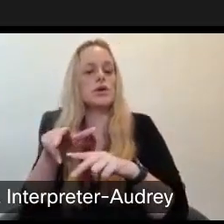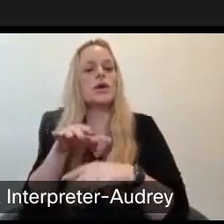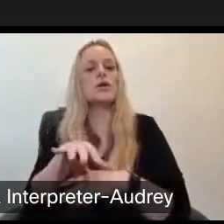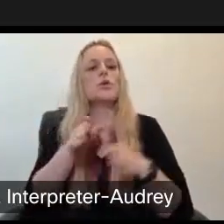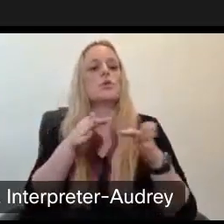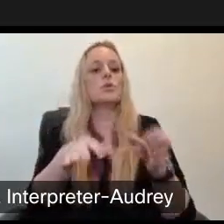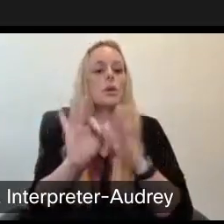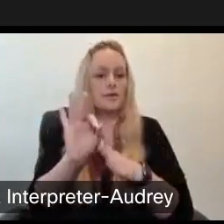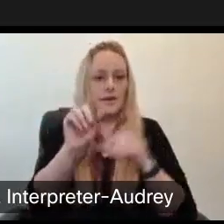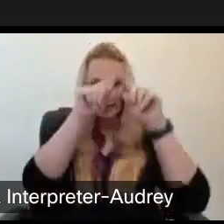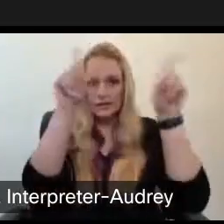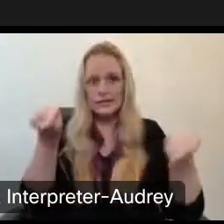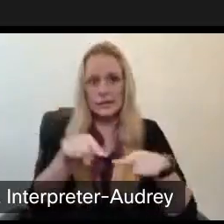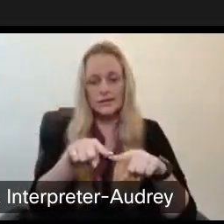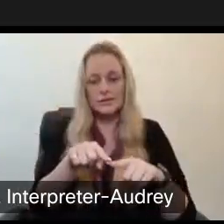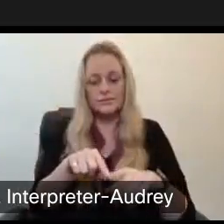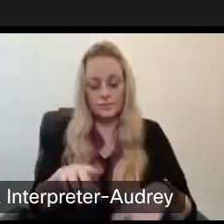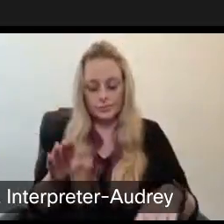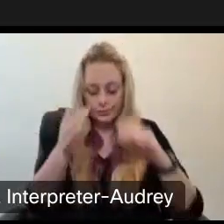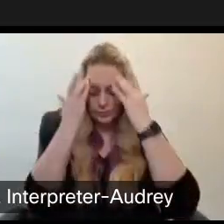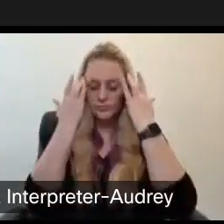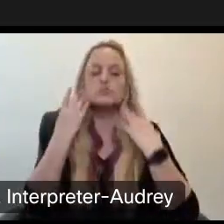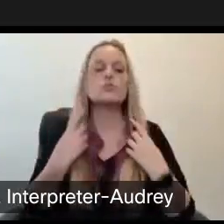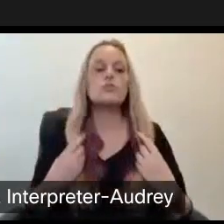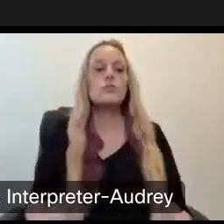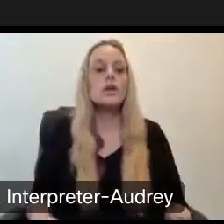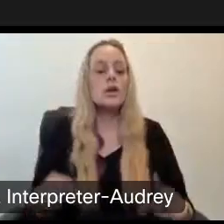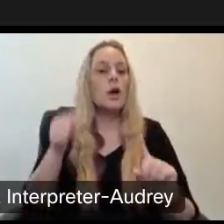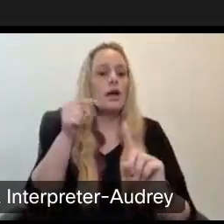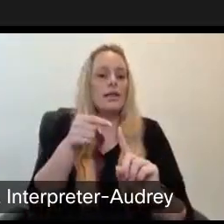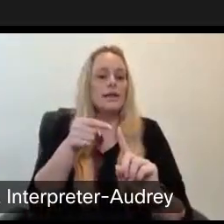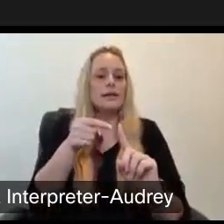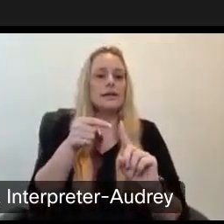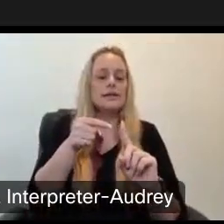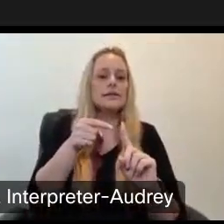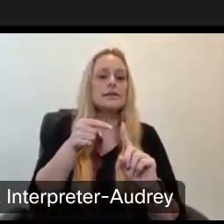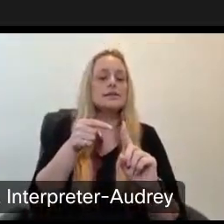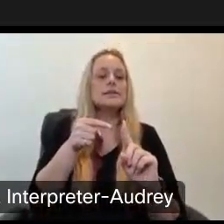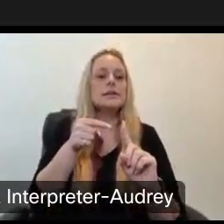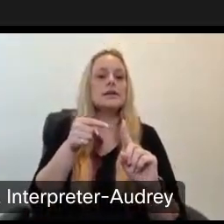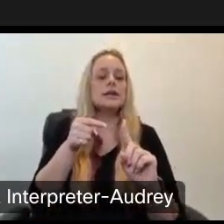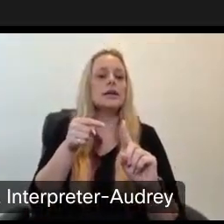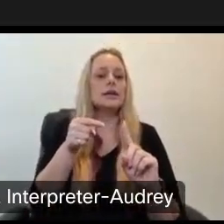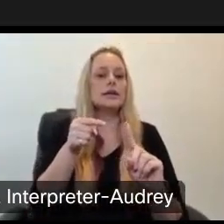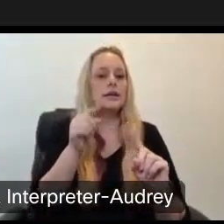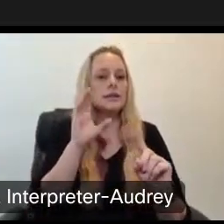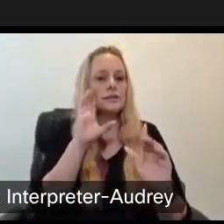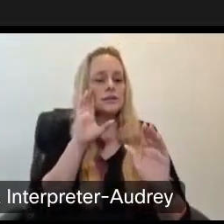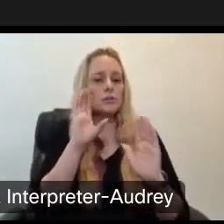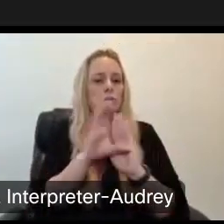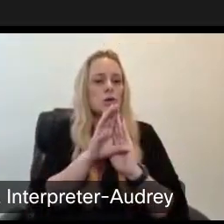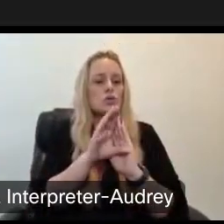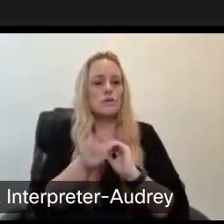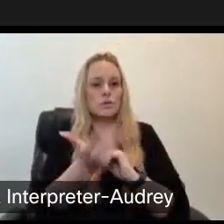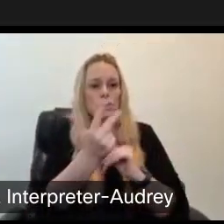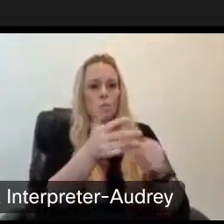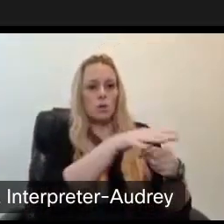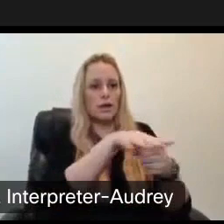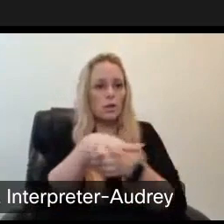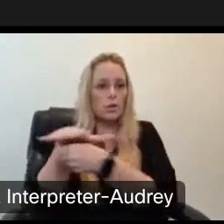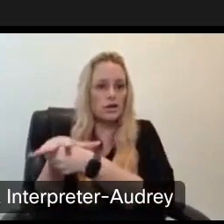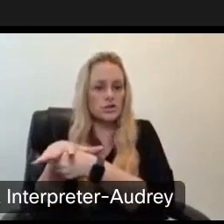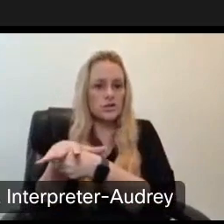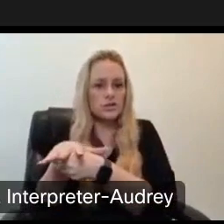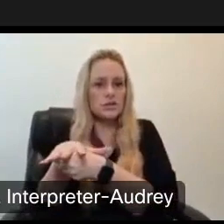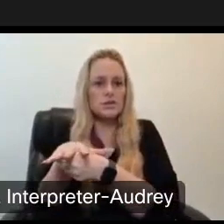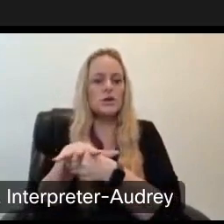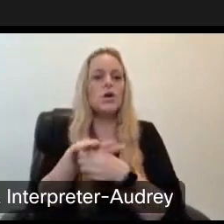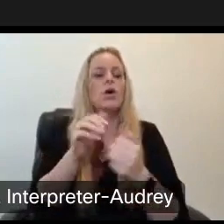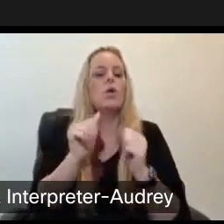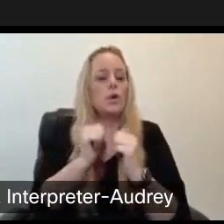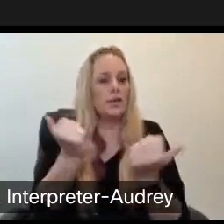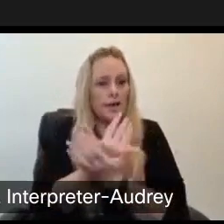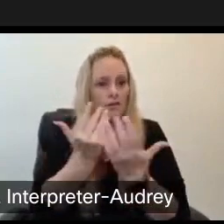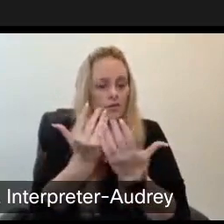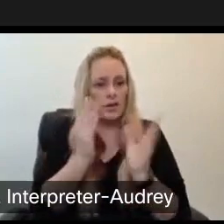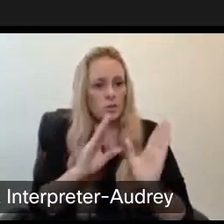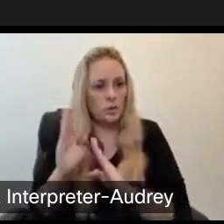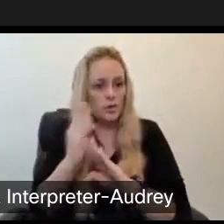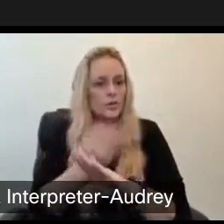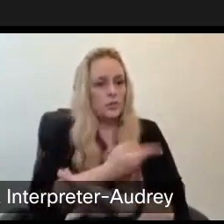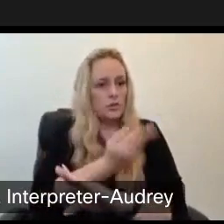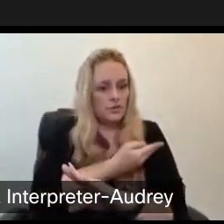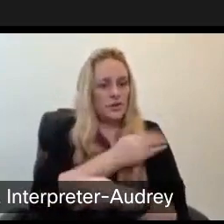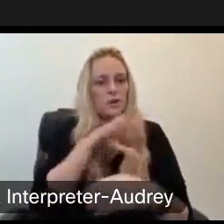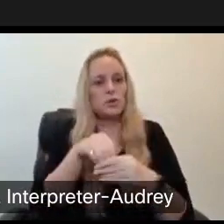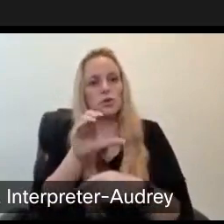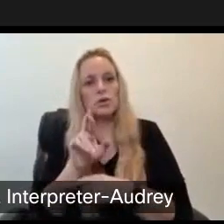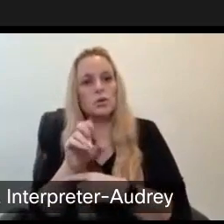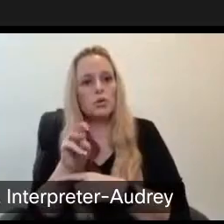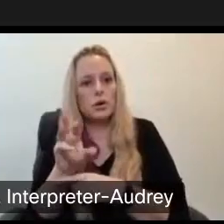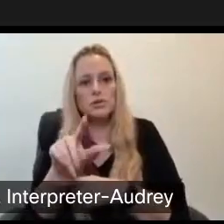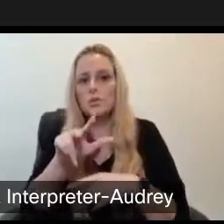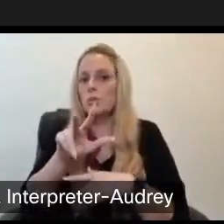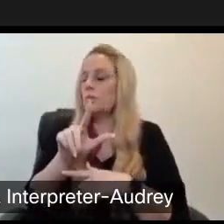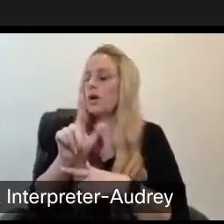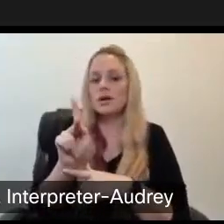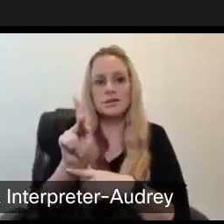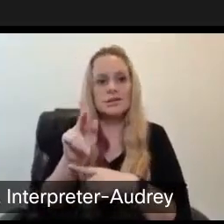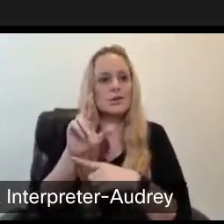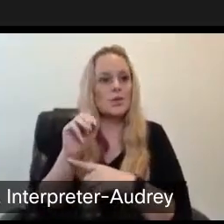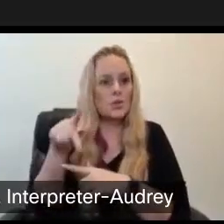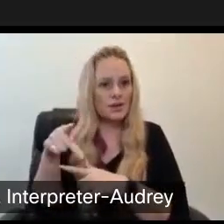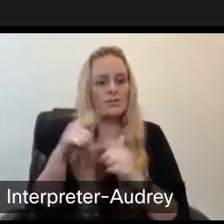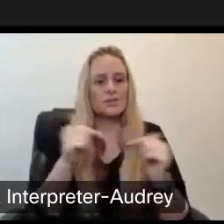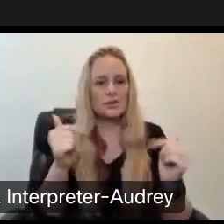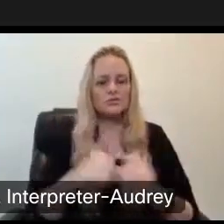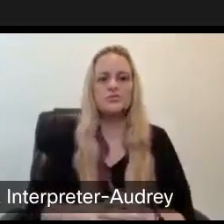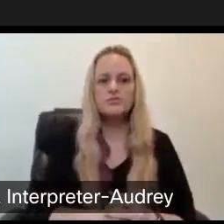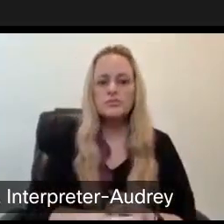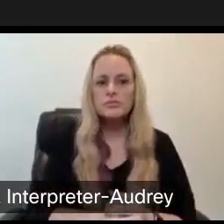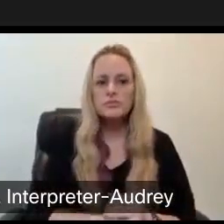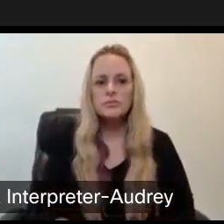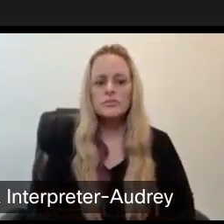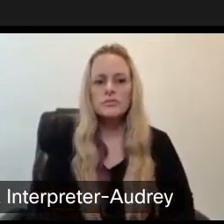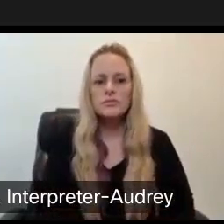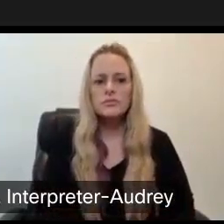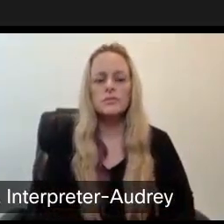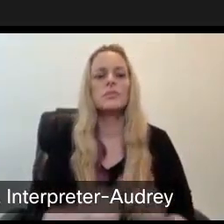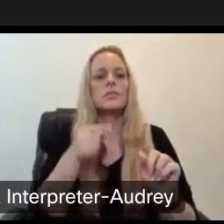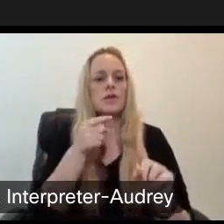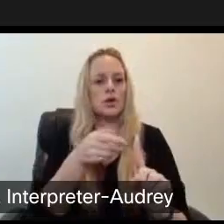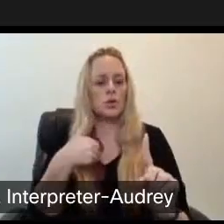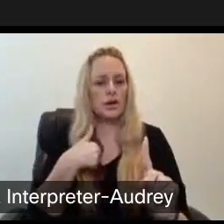Well, this is just a overview of those three locations with everything incorporated such as the crosswalks, the ramps and so forth. Here we have a rendering.